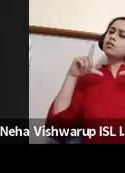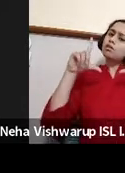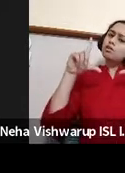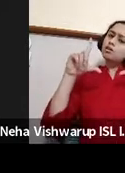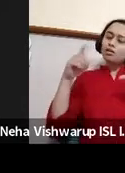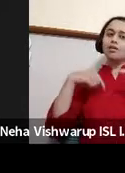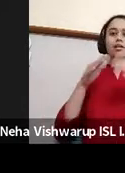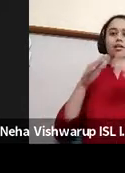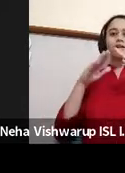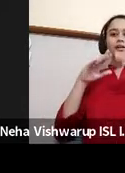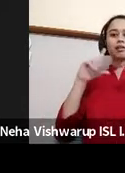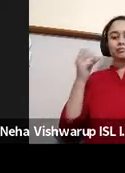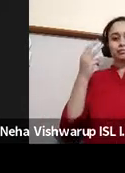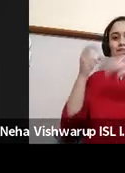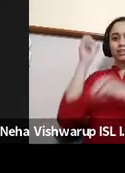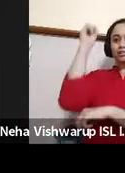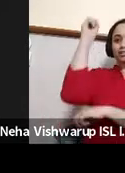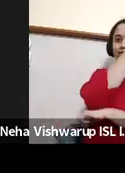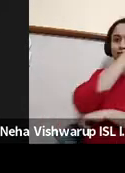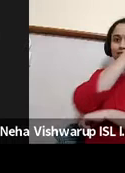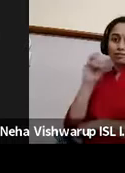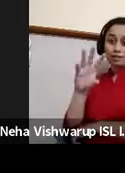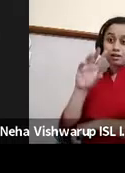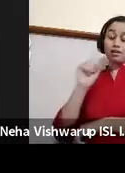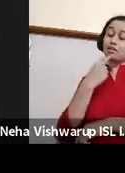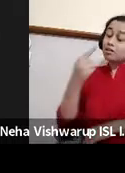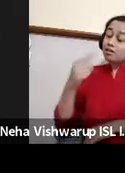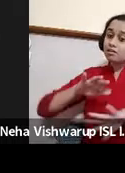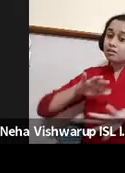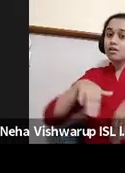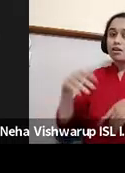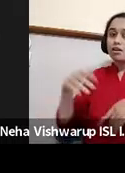lights in the in the front of the man tells us how even for these rather standard images